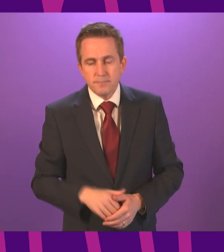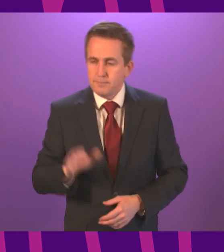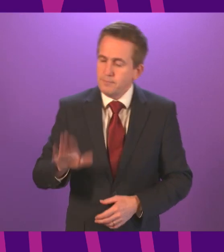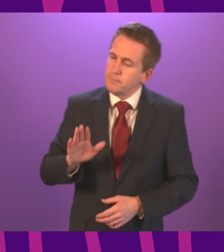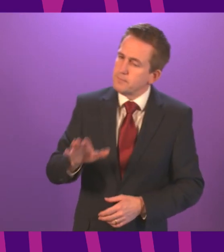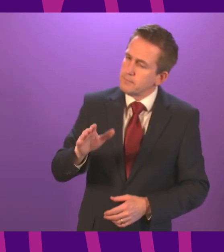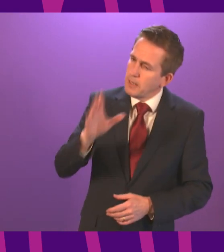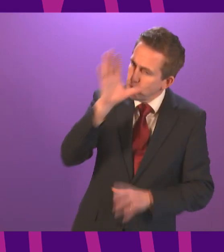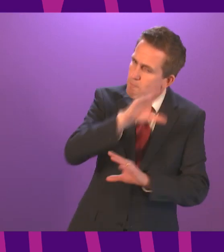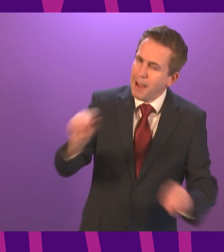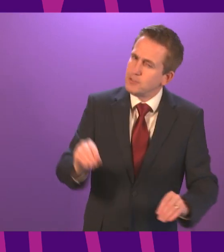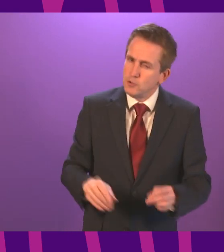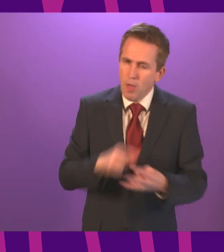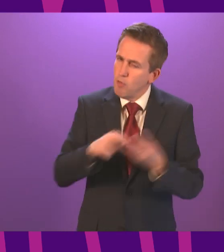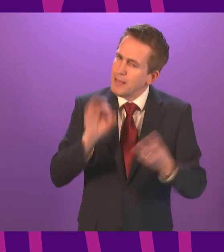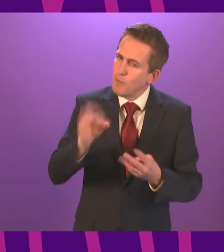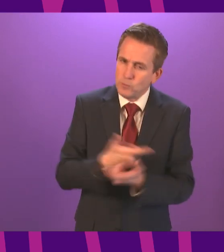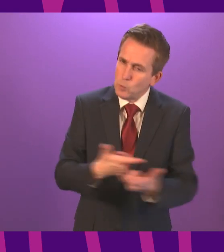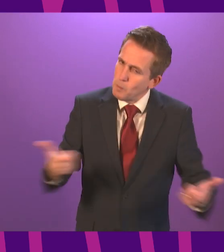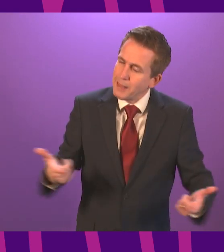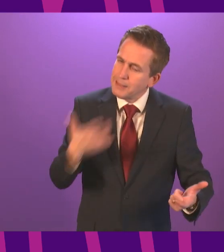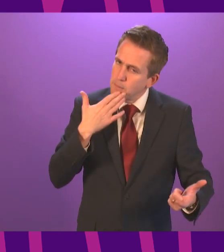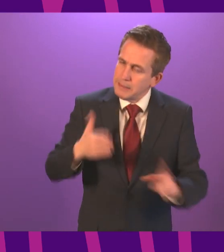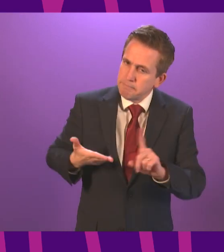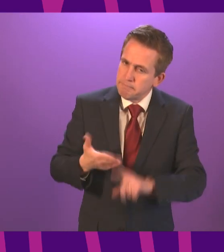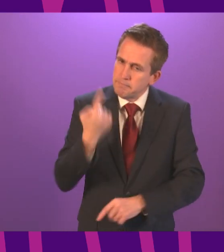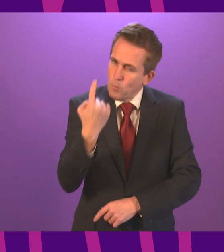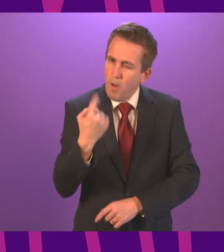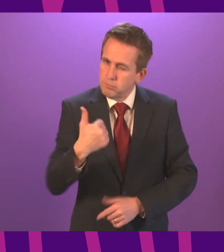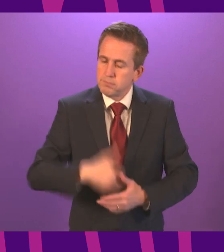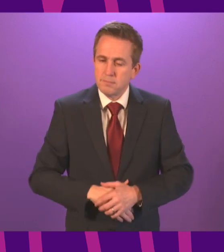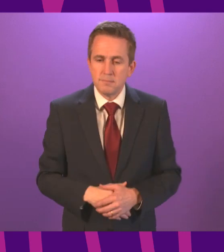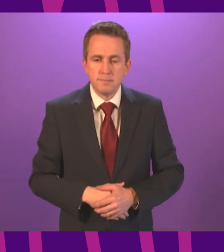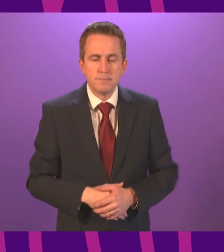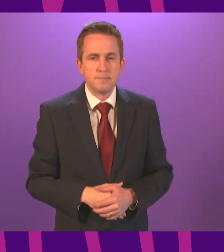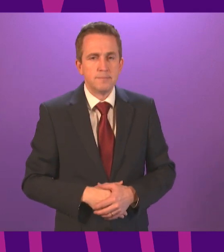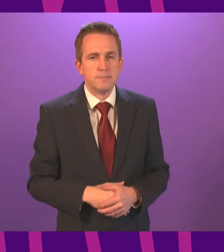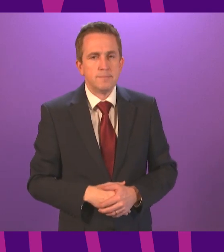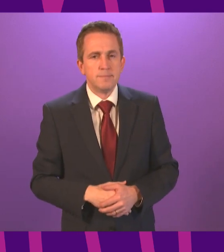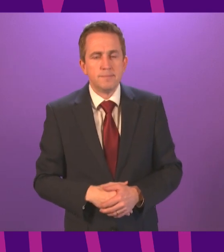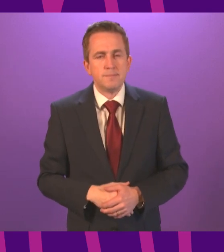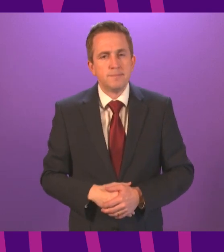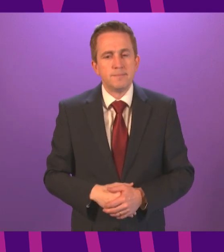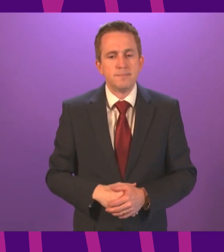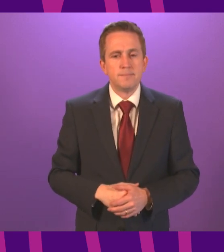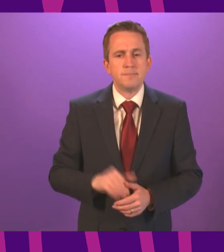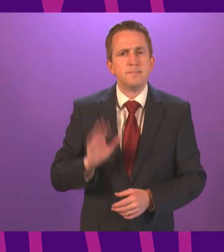Jackson Carlaw (Eastwood) (Con): Over the past 48 hours, the reality of Tuesday’s